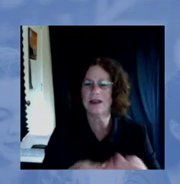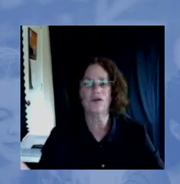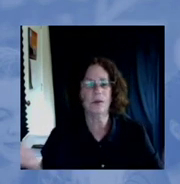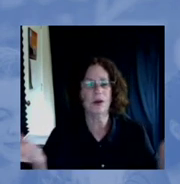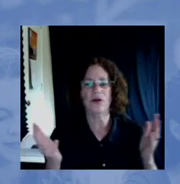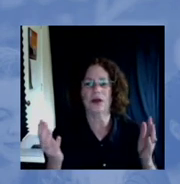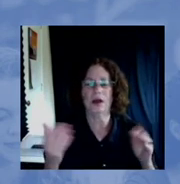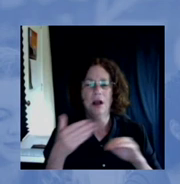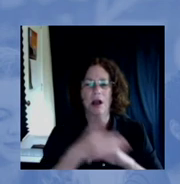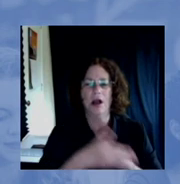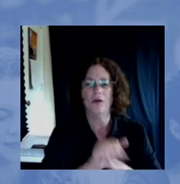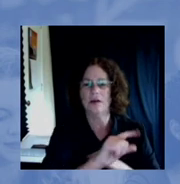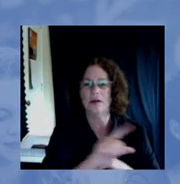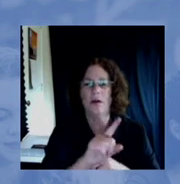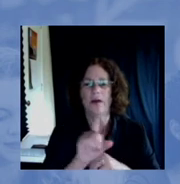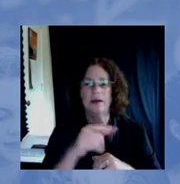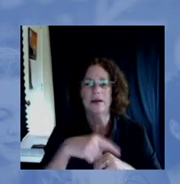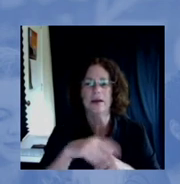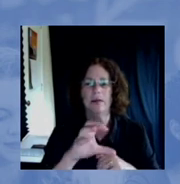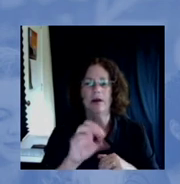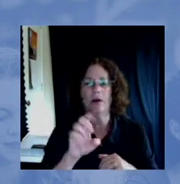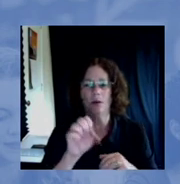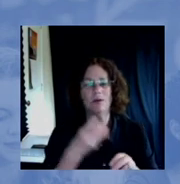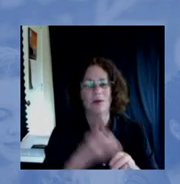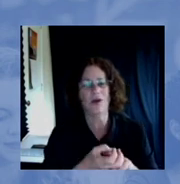THAT WAS A REALLY HARD NUT TO CRACK AND I THINK WE'VE THE GOTTEN THERE IN MIAMI DADE